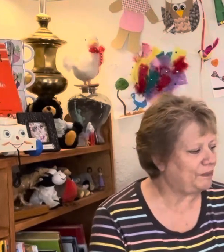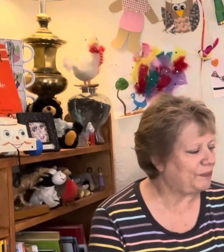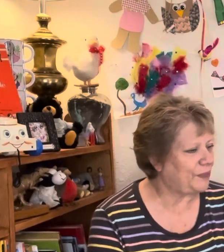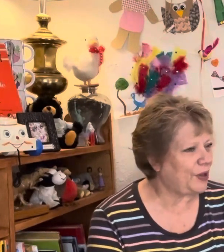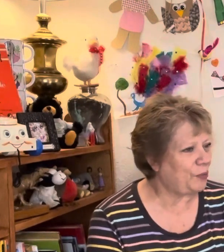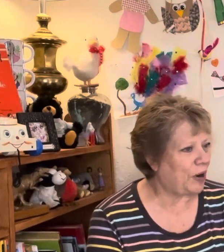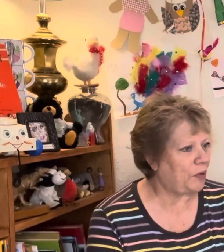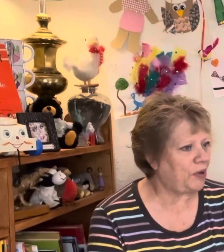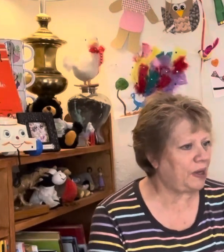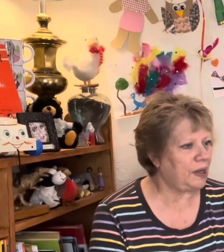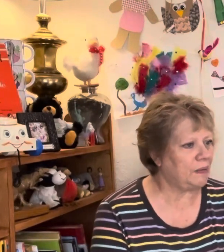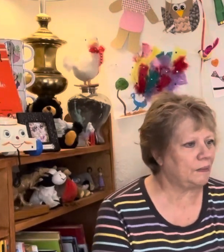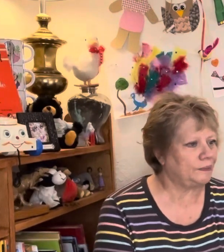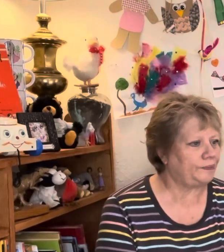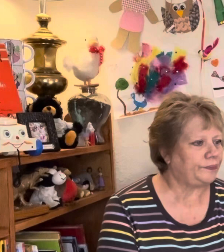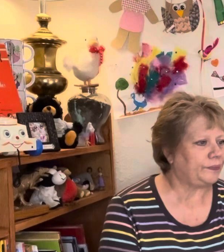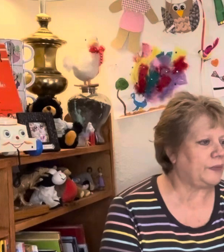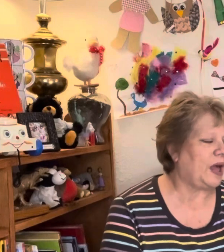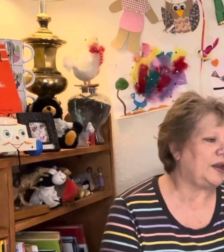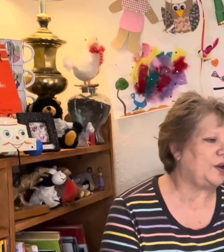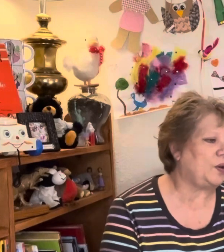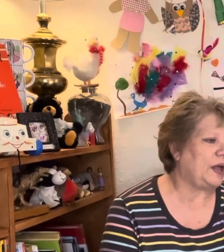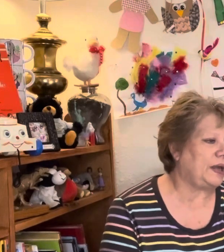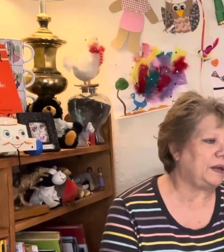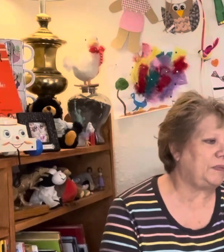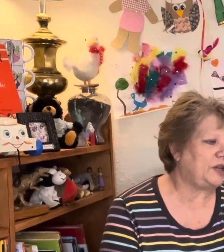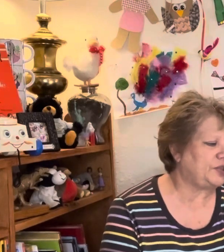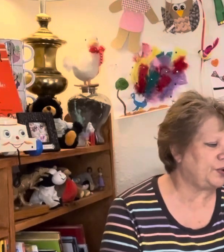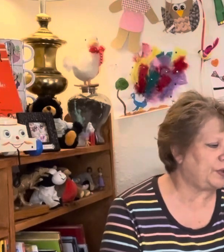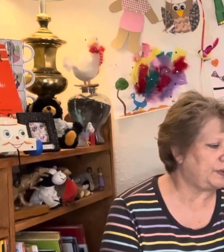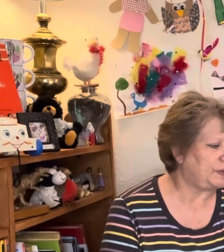oh, probably... I don't know. Like middle school...